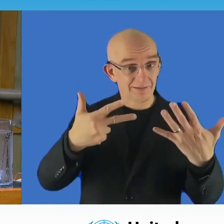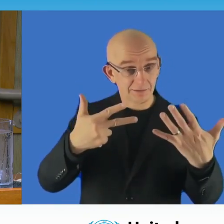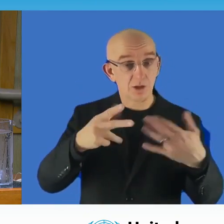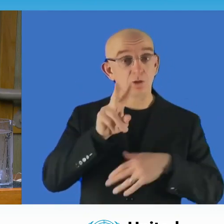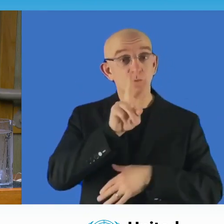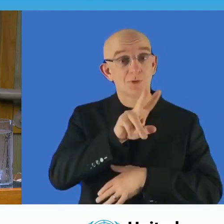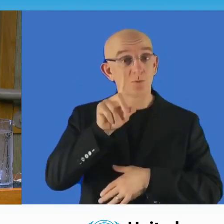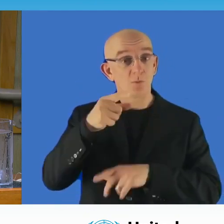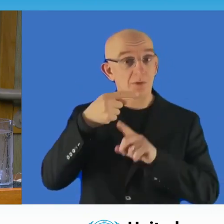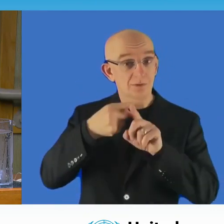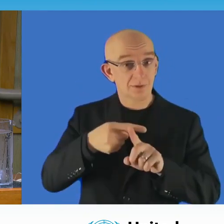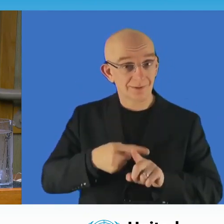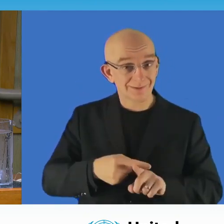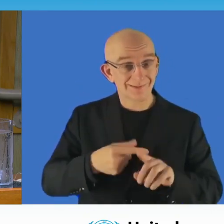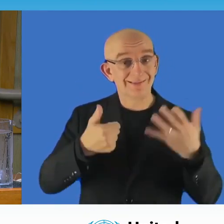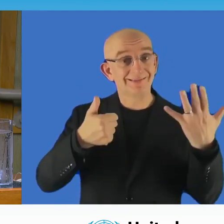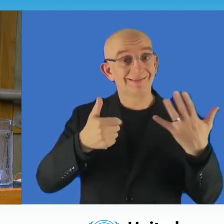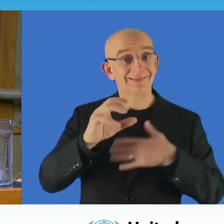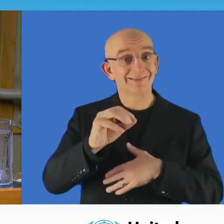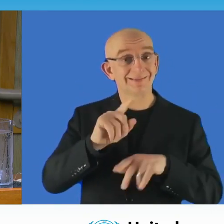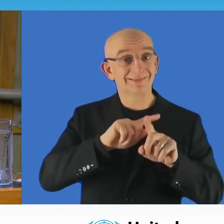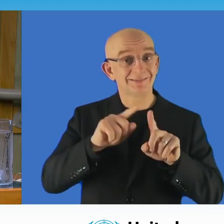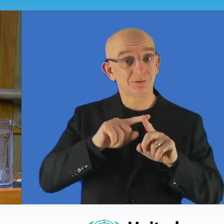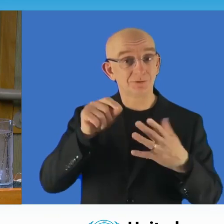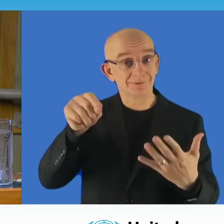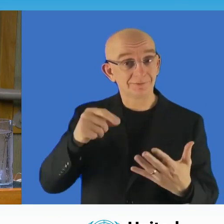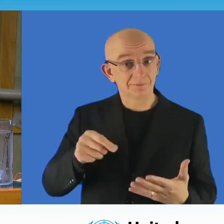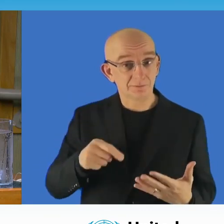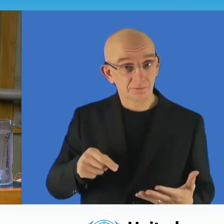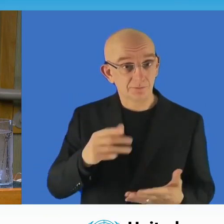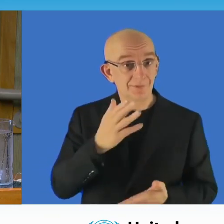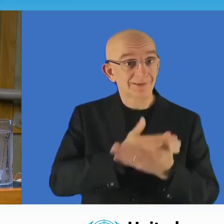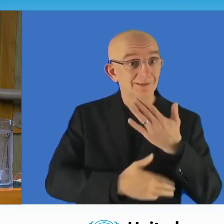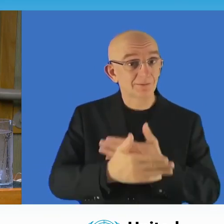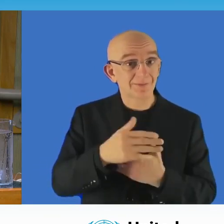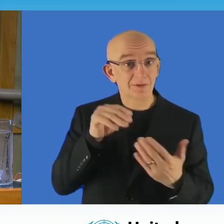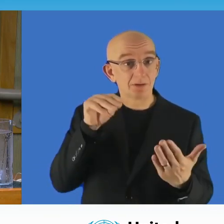and becoming disabled afterwards thereafter the discourse on disabilities was given the